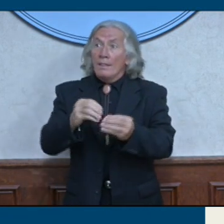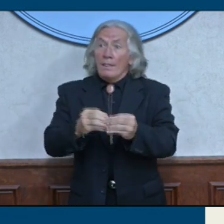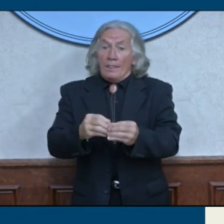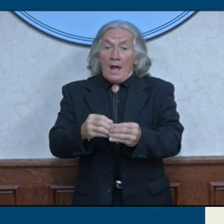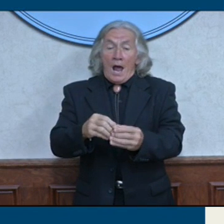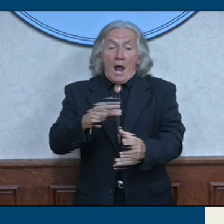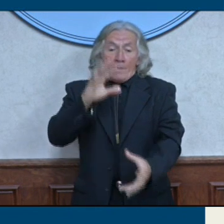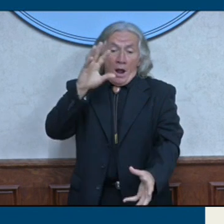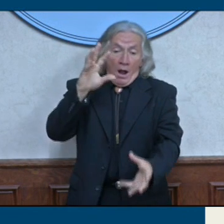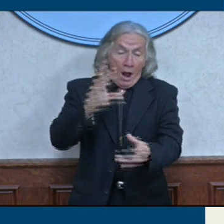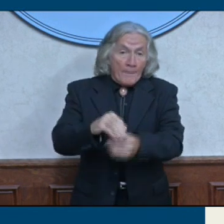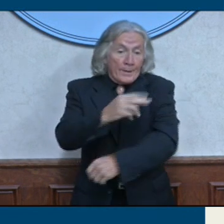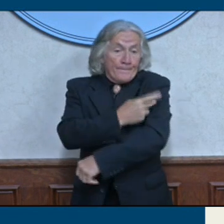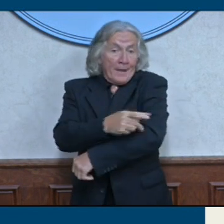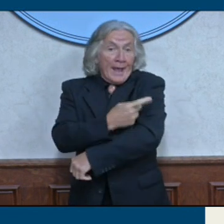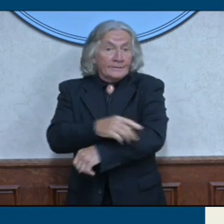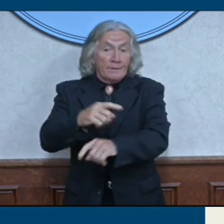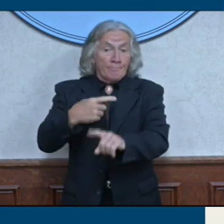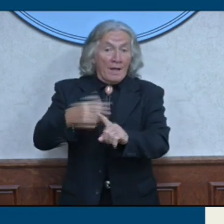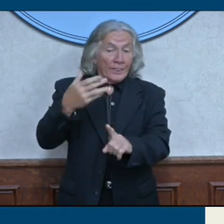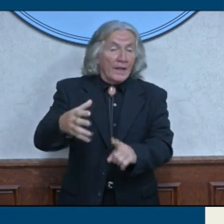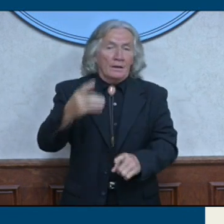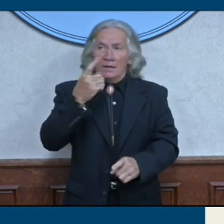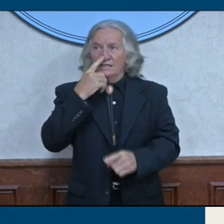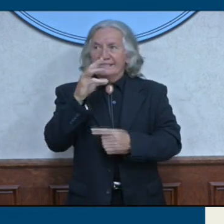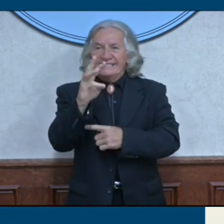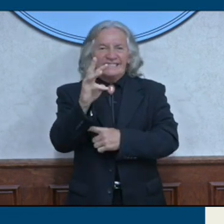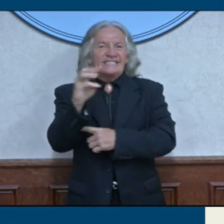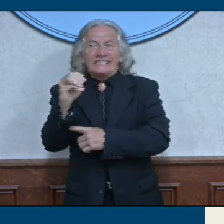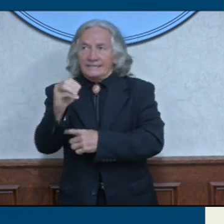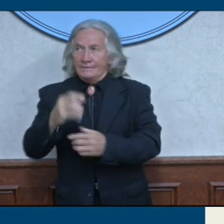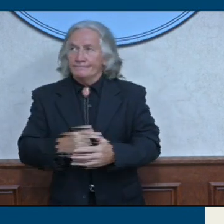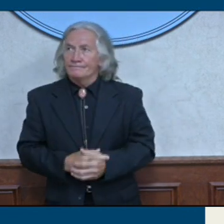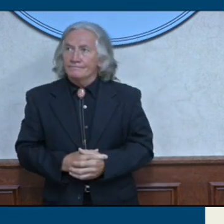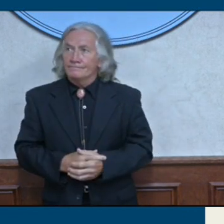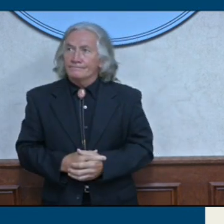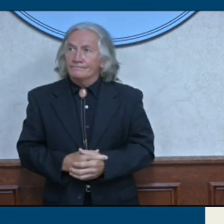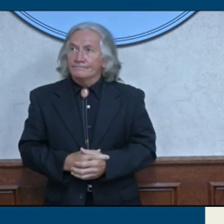BEDS AVAILABLE IS 68. WE COULD SURGE INTO AN ADDITIONAL 448 BEDS. AND THE NUMBER OF LAB